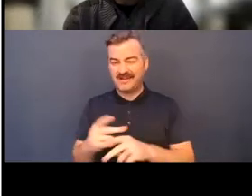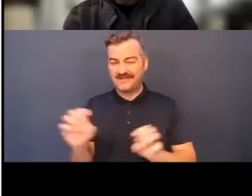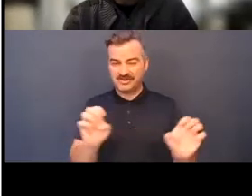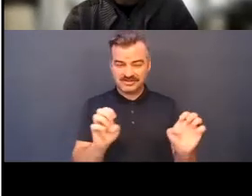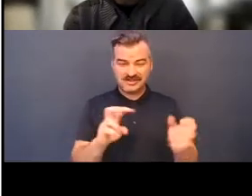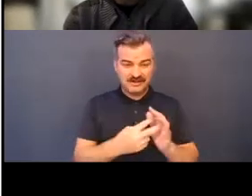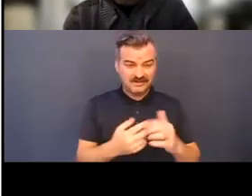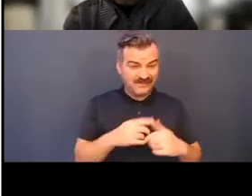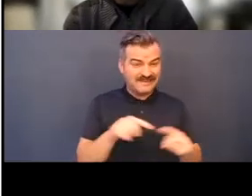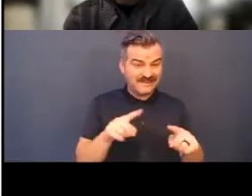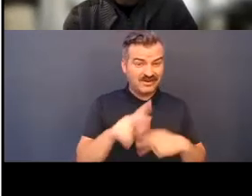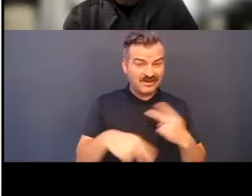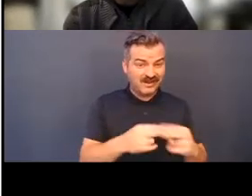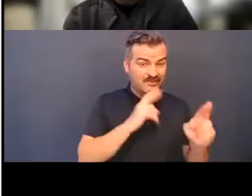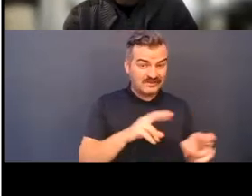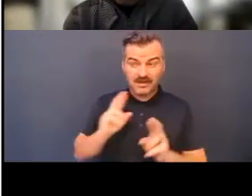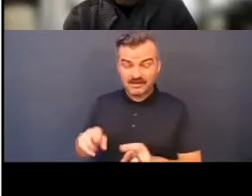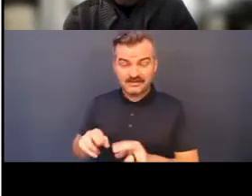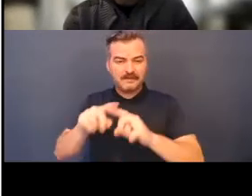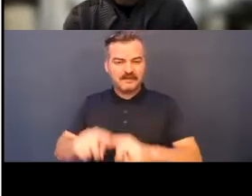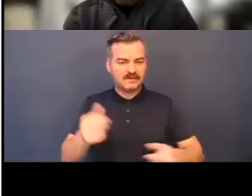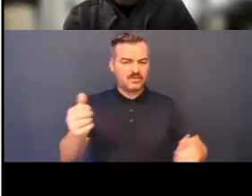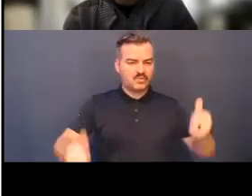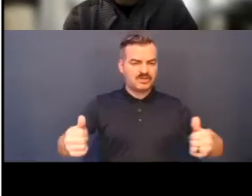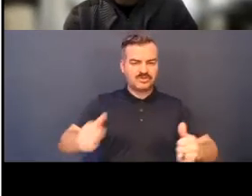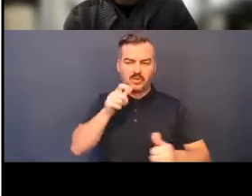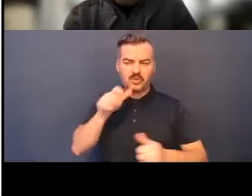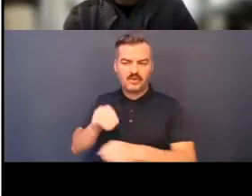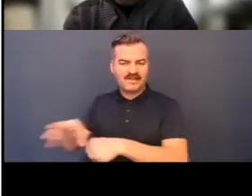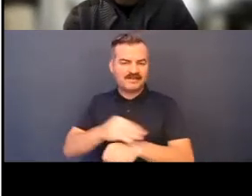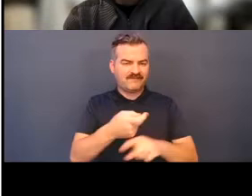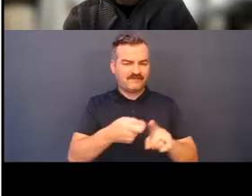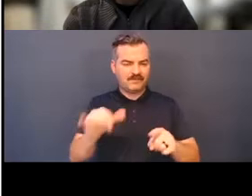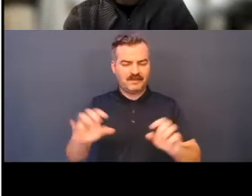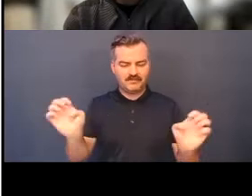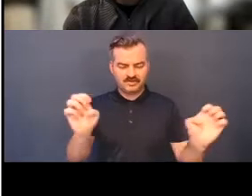kinds of responses, based on which bodies are affected by the emergency and epidemic